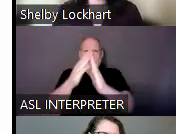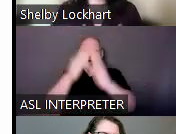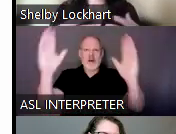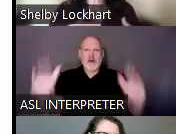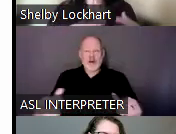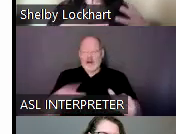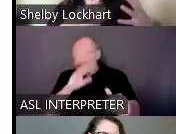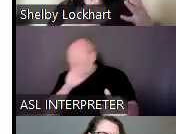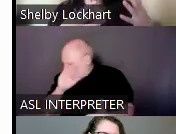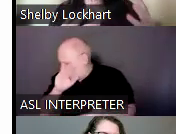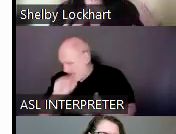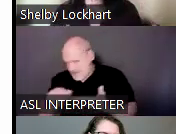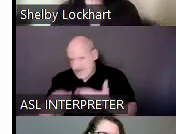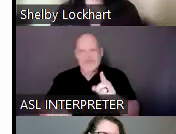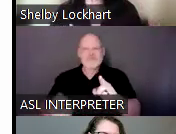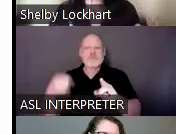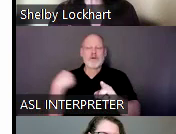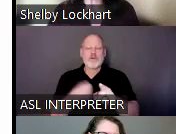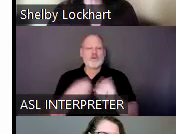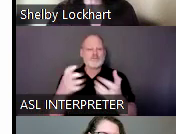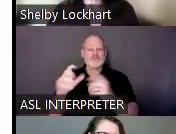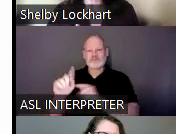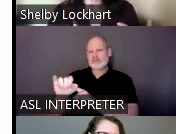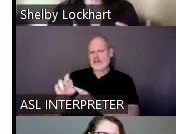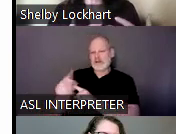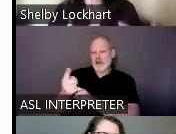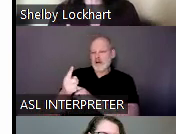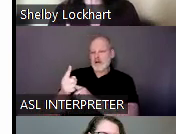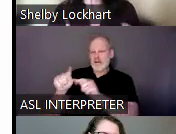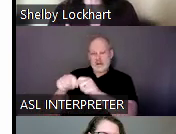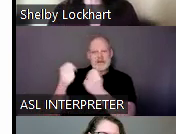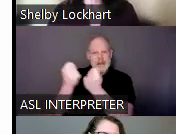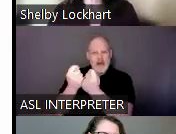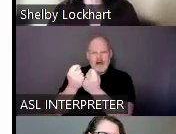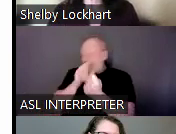so Tier 1 means that we have a Tier 1 team, we have a team that just looks at systems